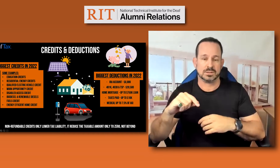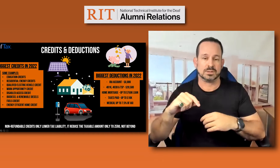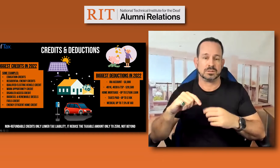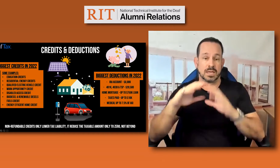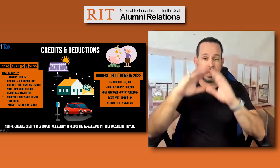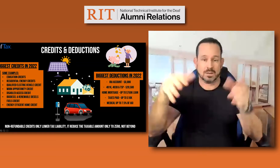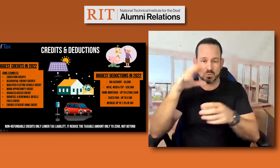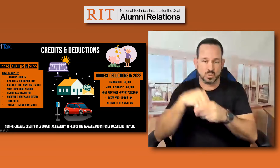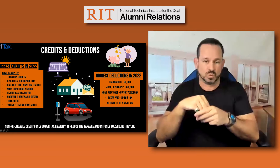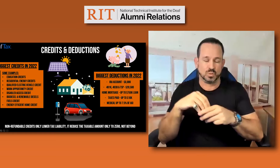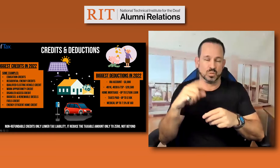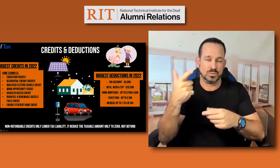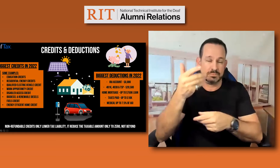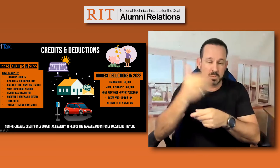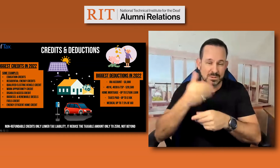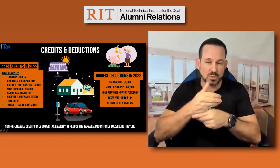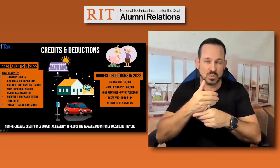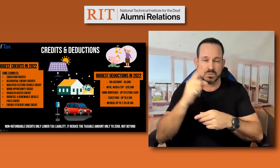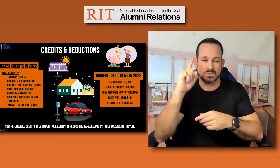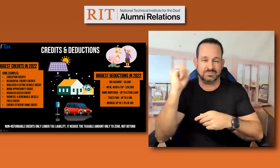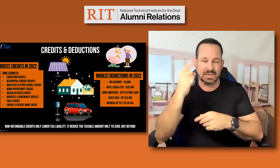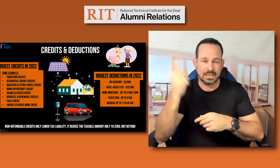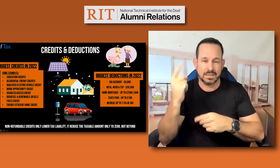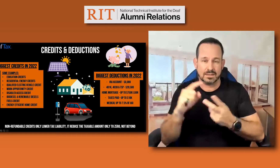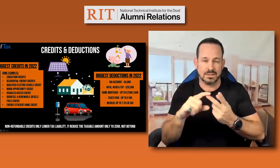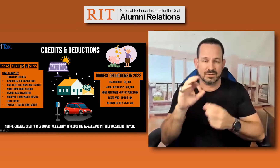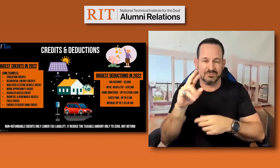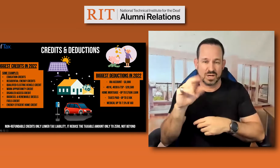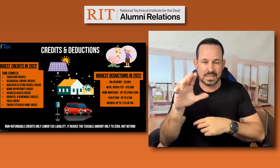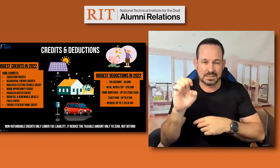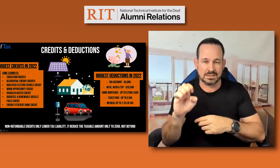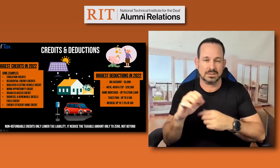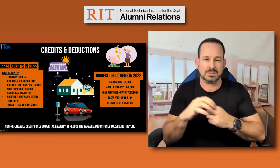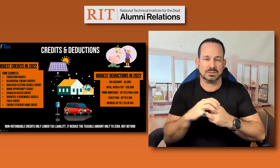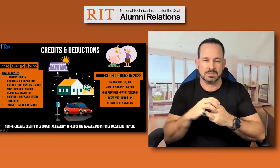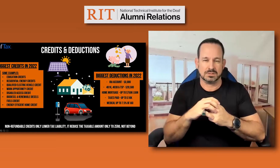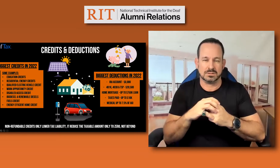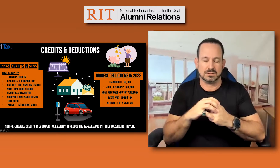there is solar available for people to install on their house.